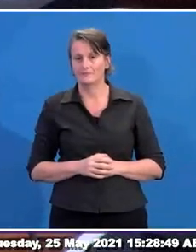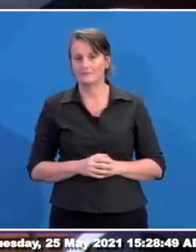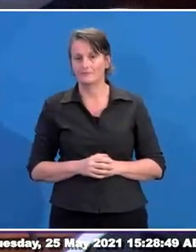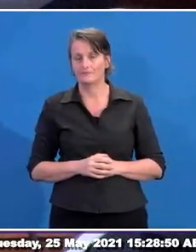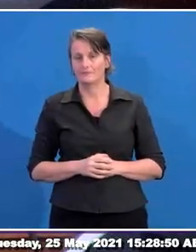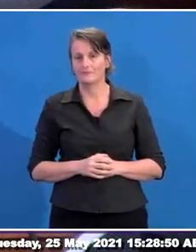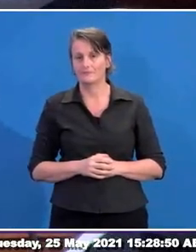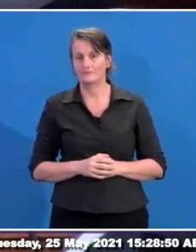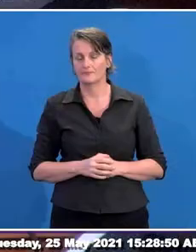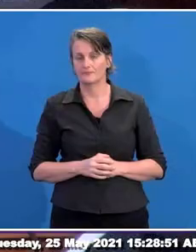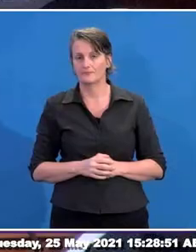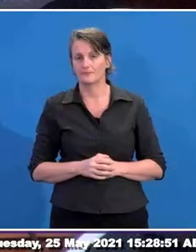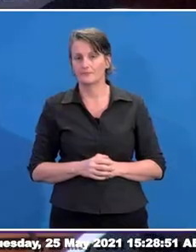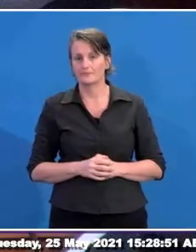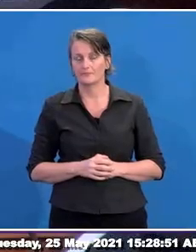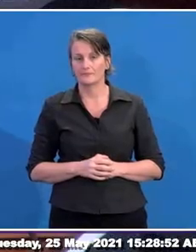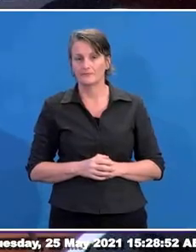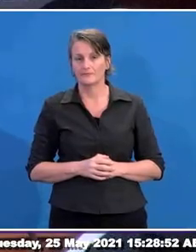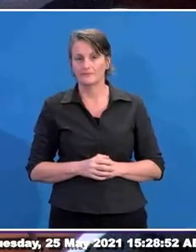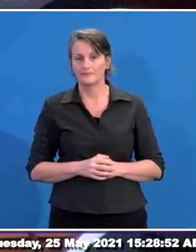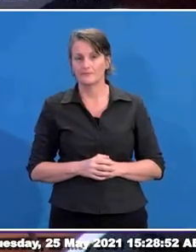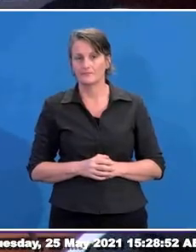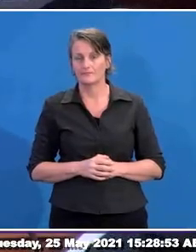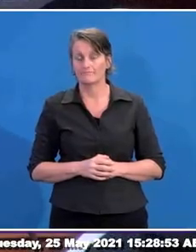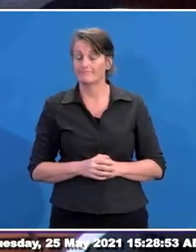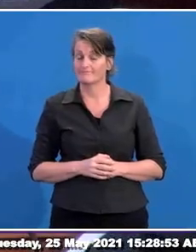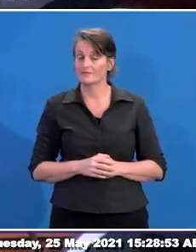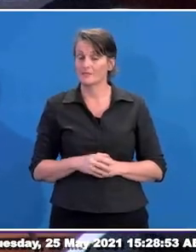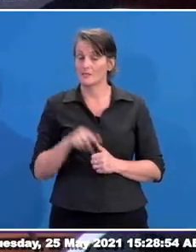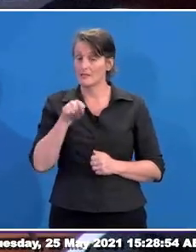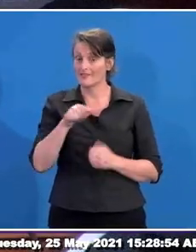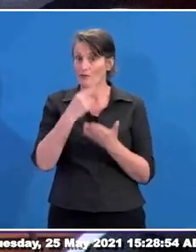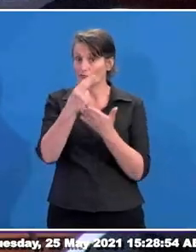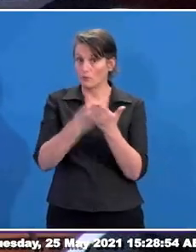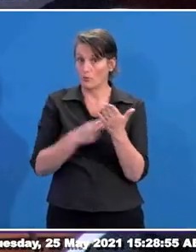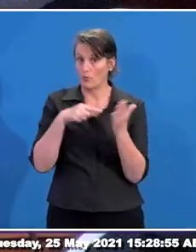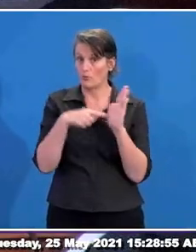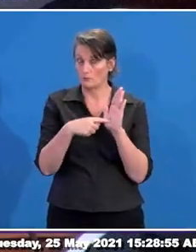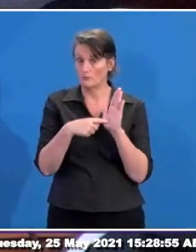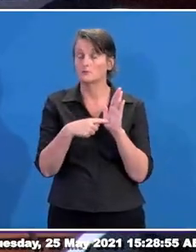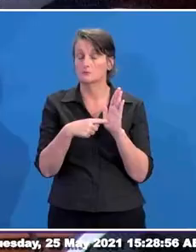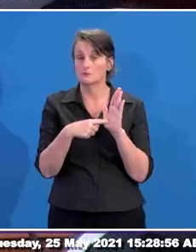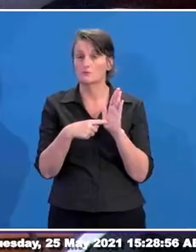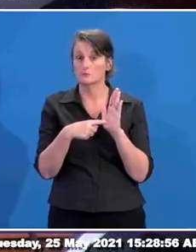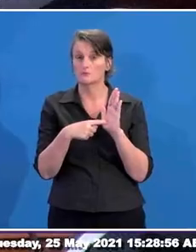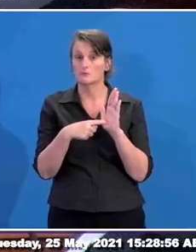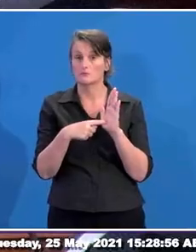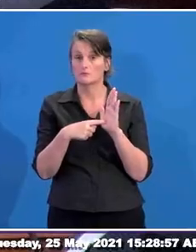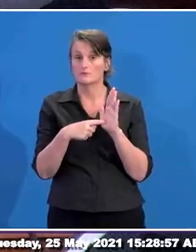Yes. This report, Ms Piaud, picked up that question about SP1's